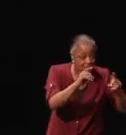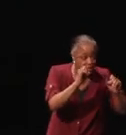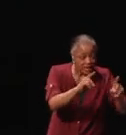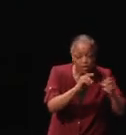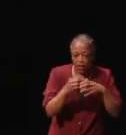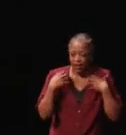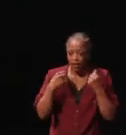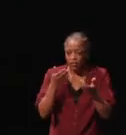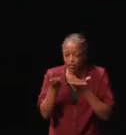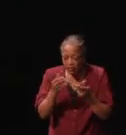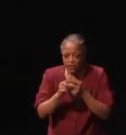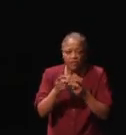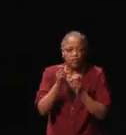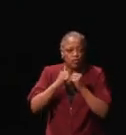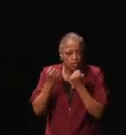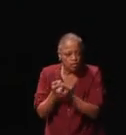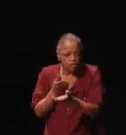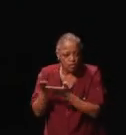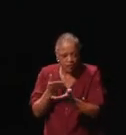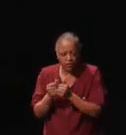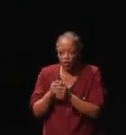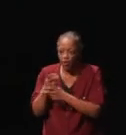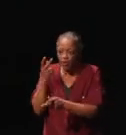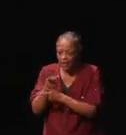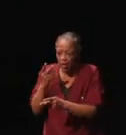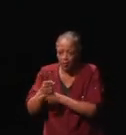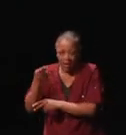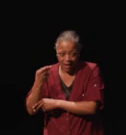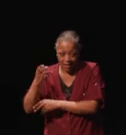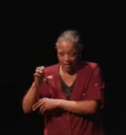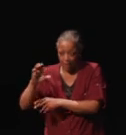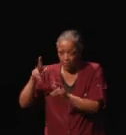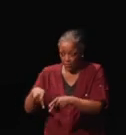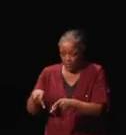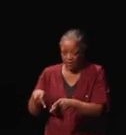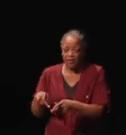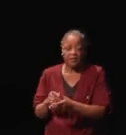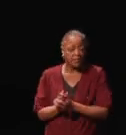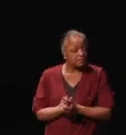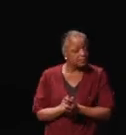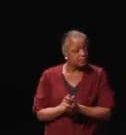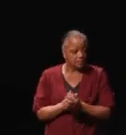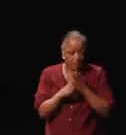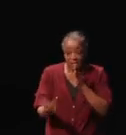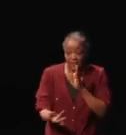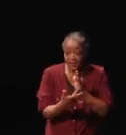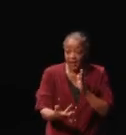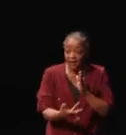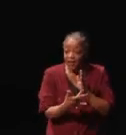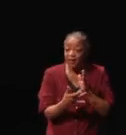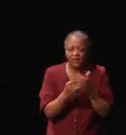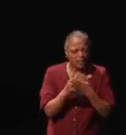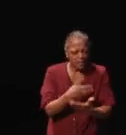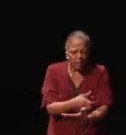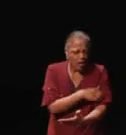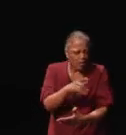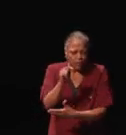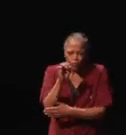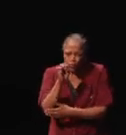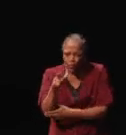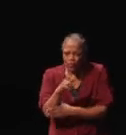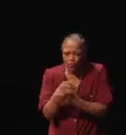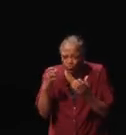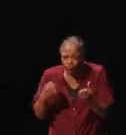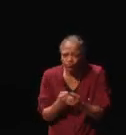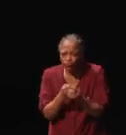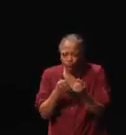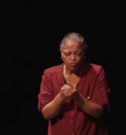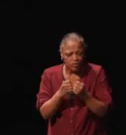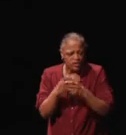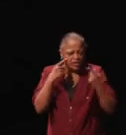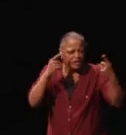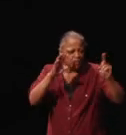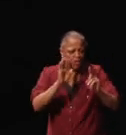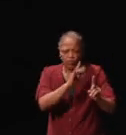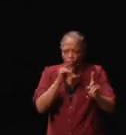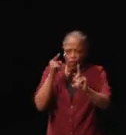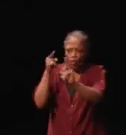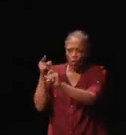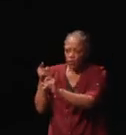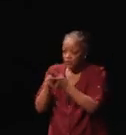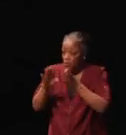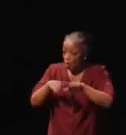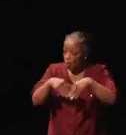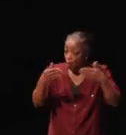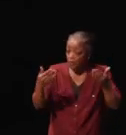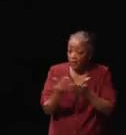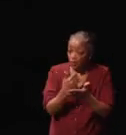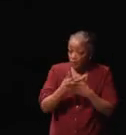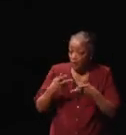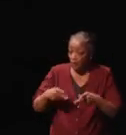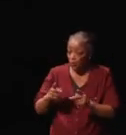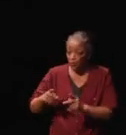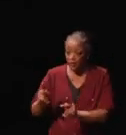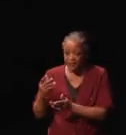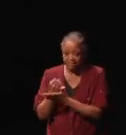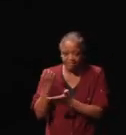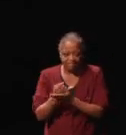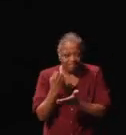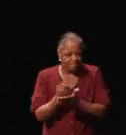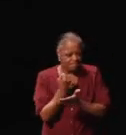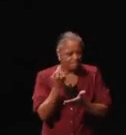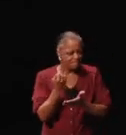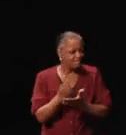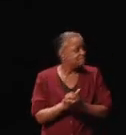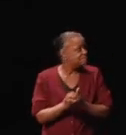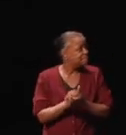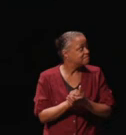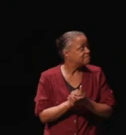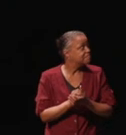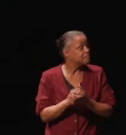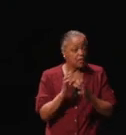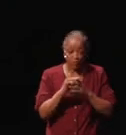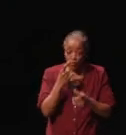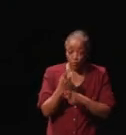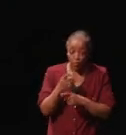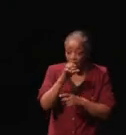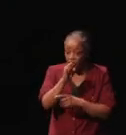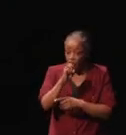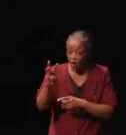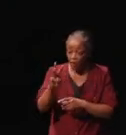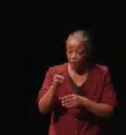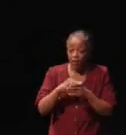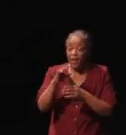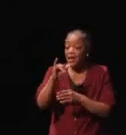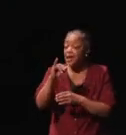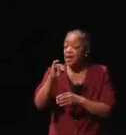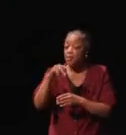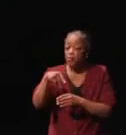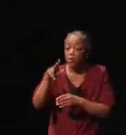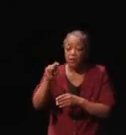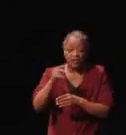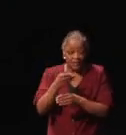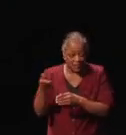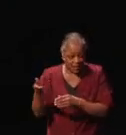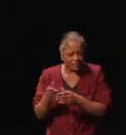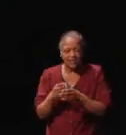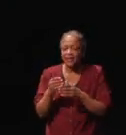So, in enabling the achievement of your current goals as well as